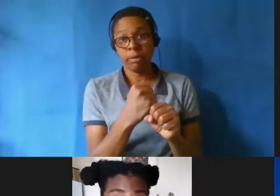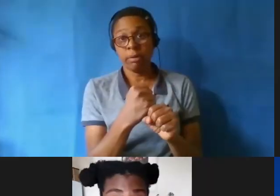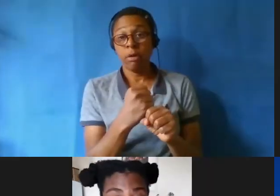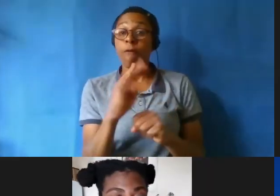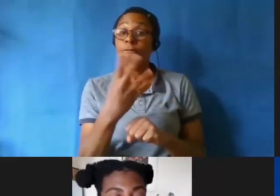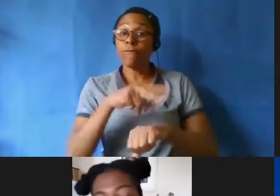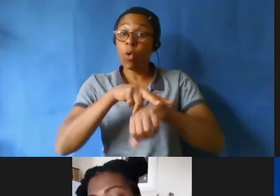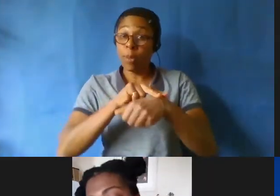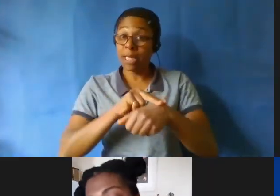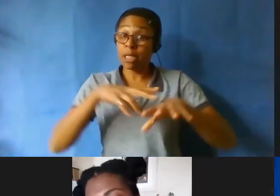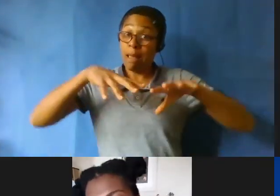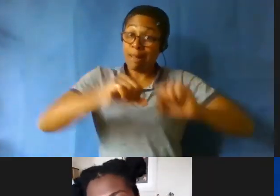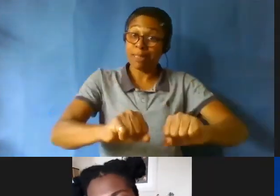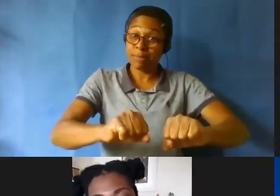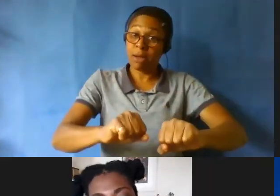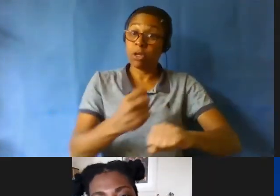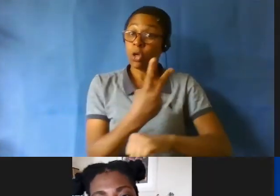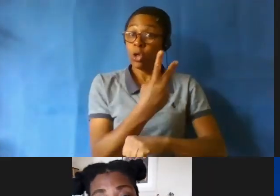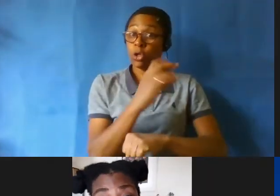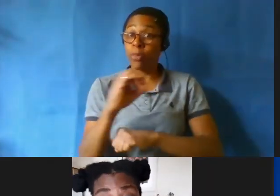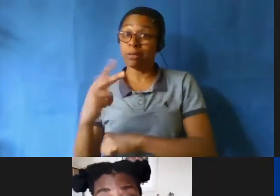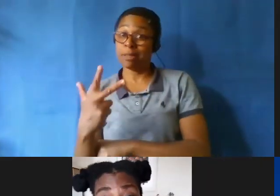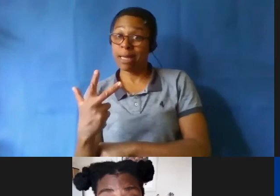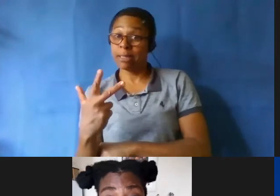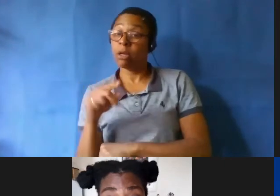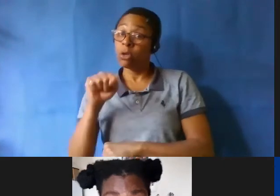it's not, the story of George Floyd is not a new one for the Black community